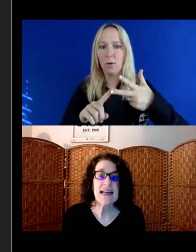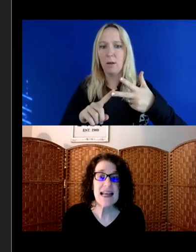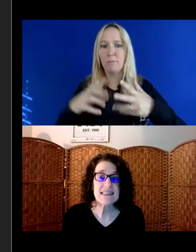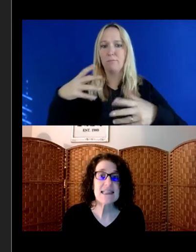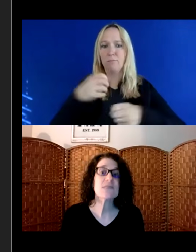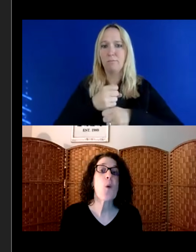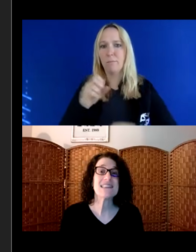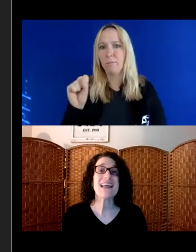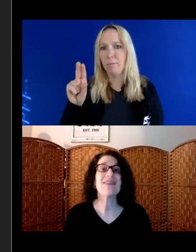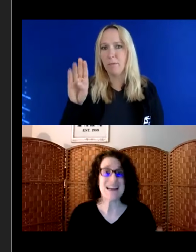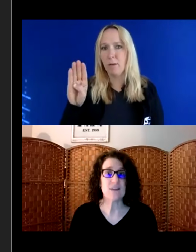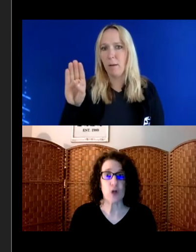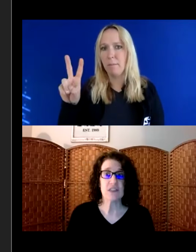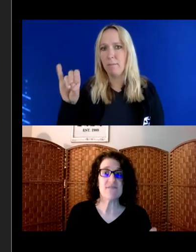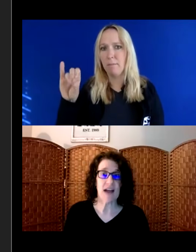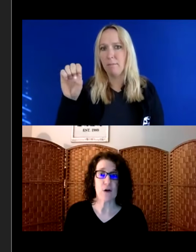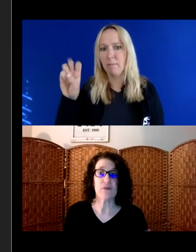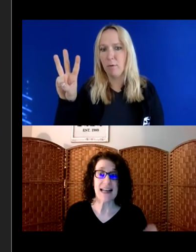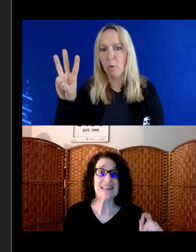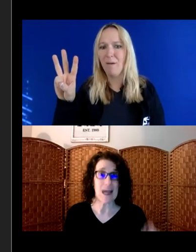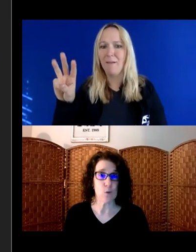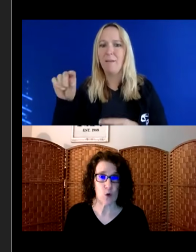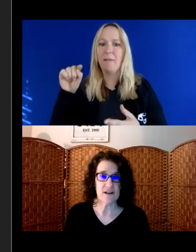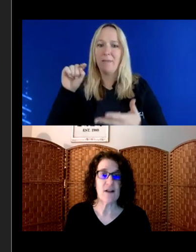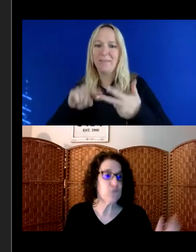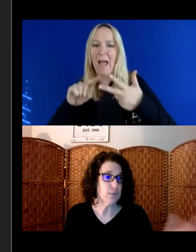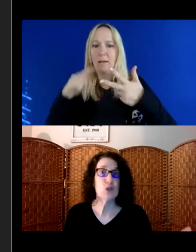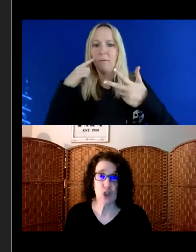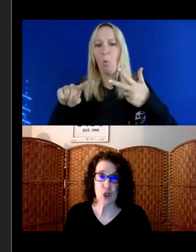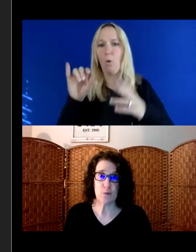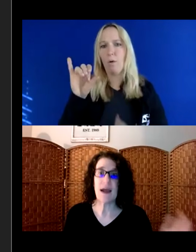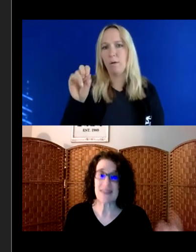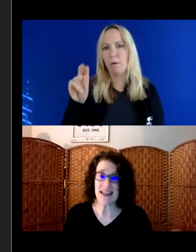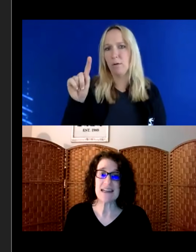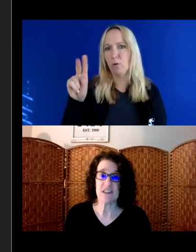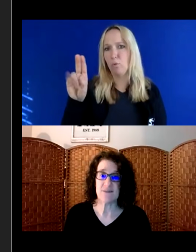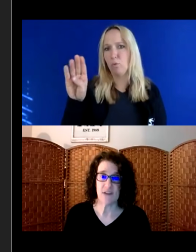Next is what's in the SRT file that I downloaded from YouTube at the end of this video.